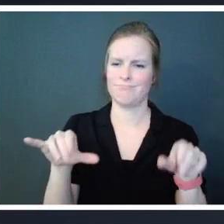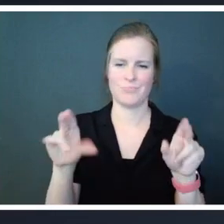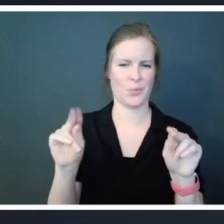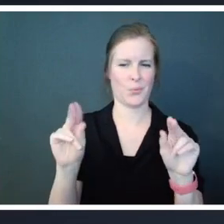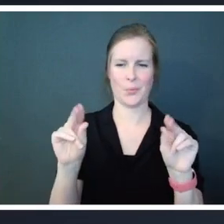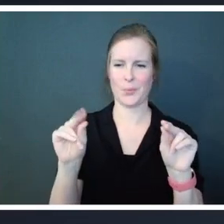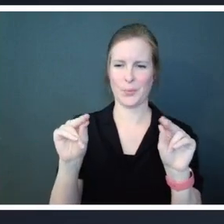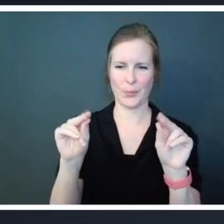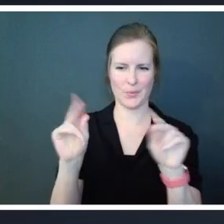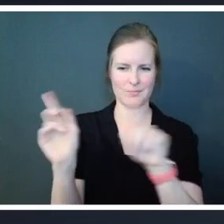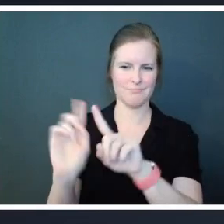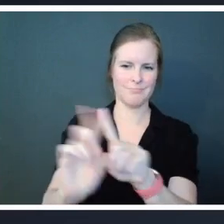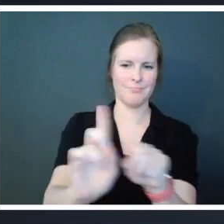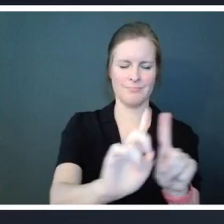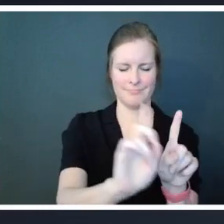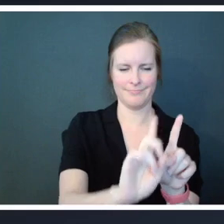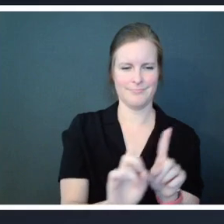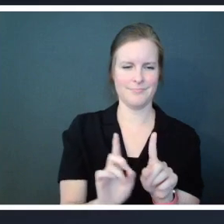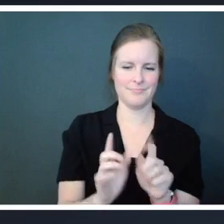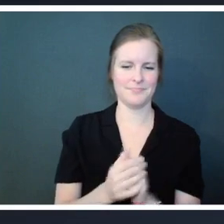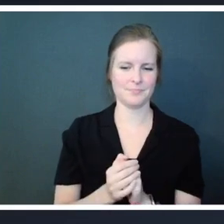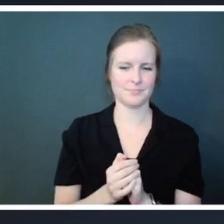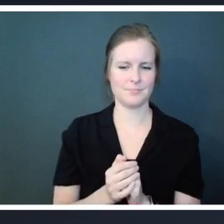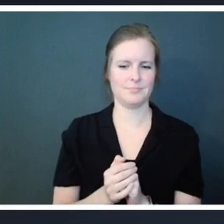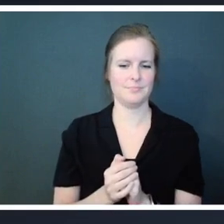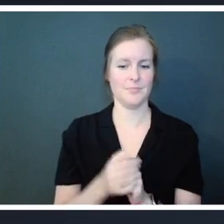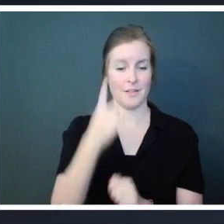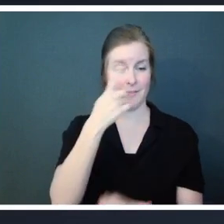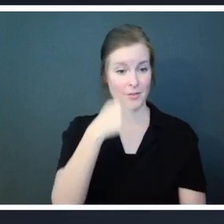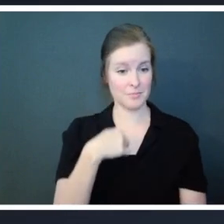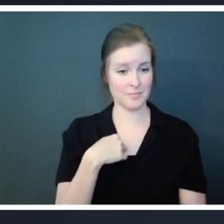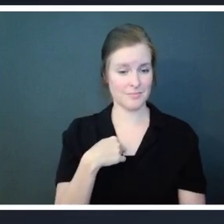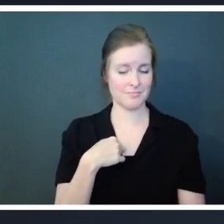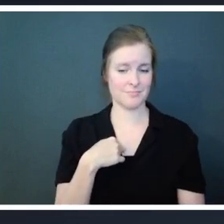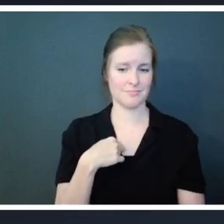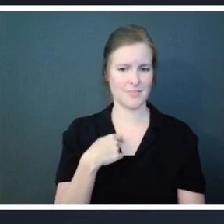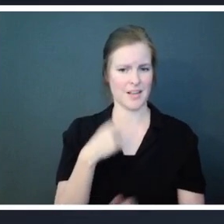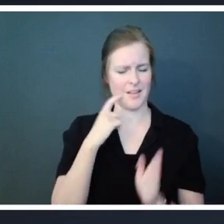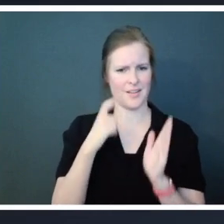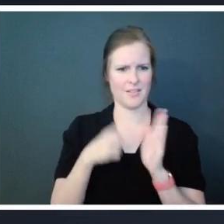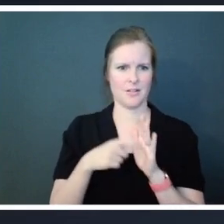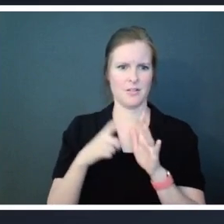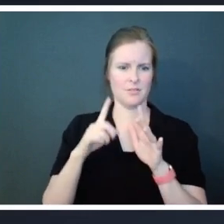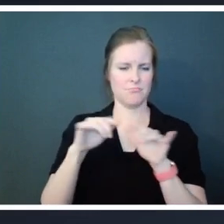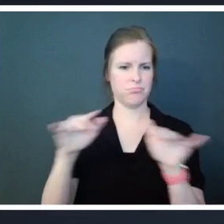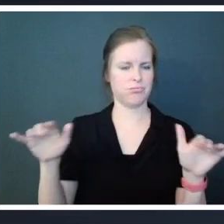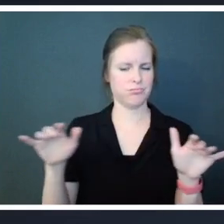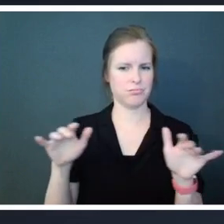this program is really looking at the varied amount of entry points that can inspire action,